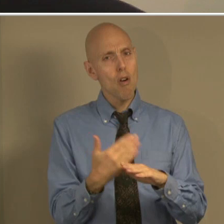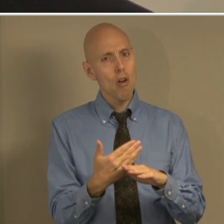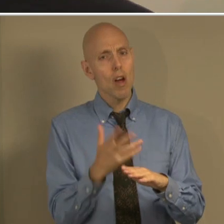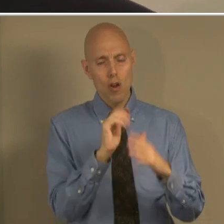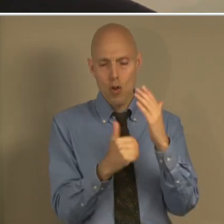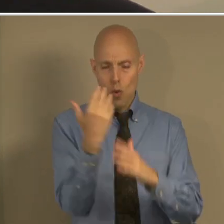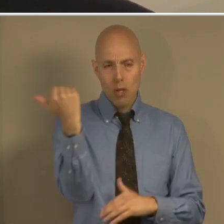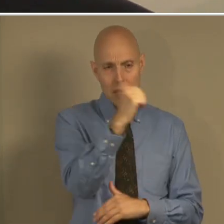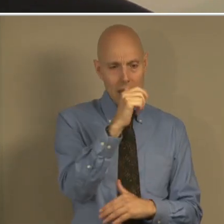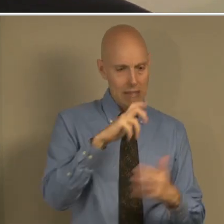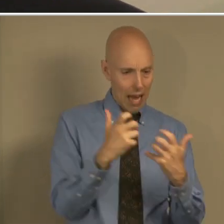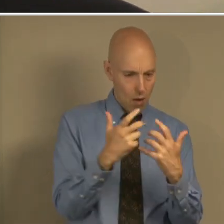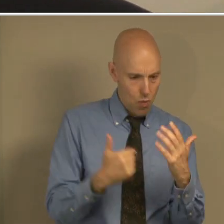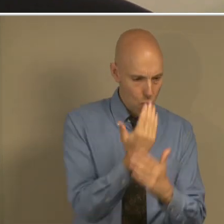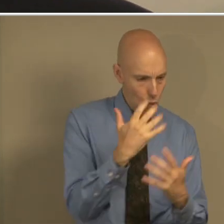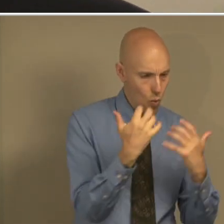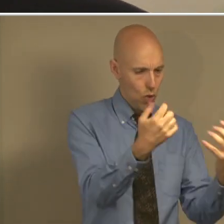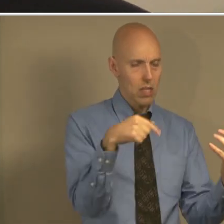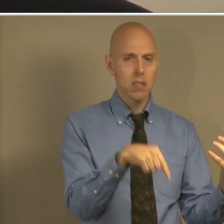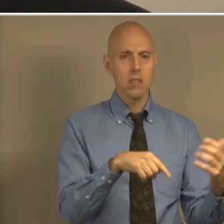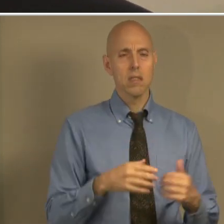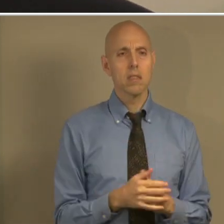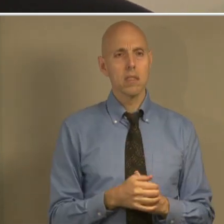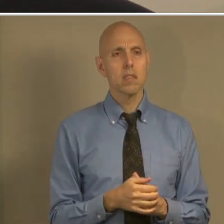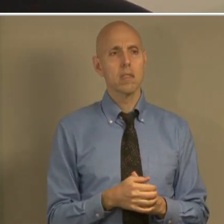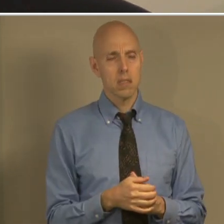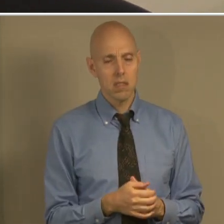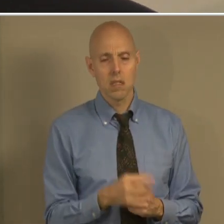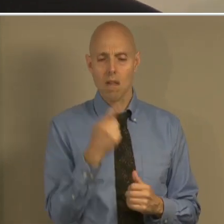and how it reaches new audiences. It derives from the master review of excellence